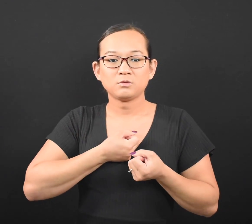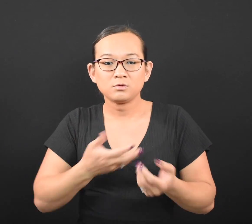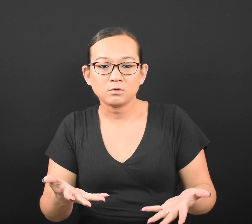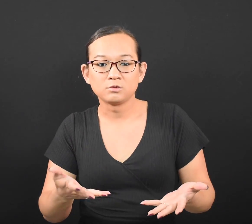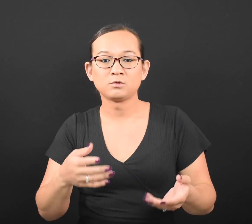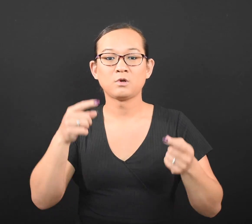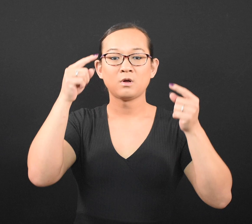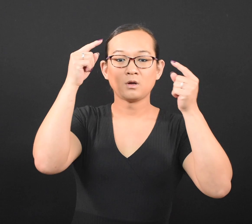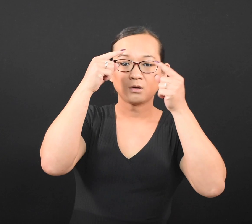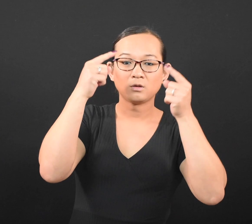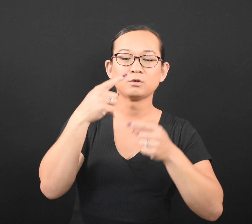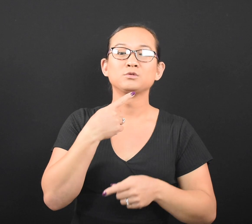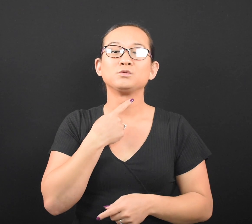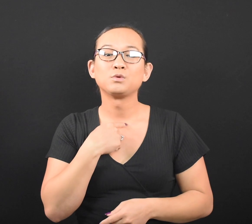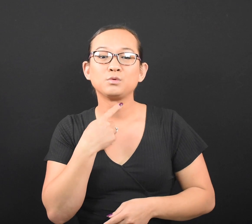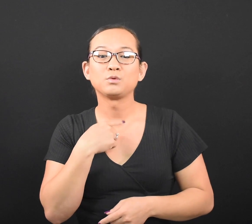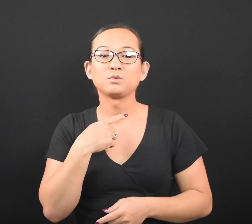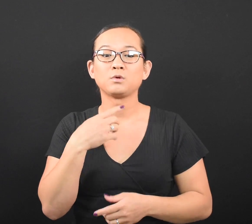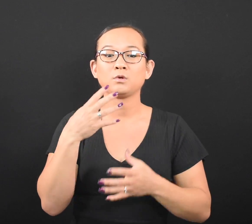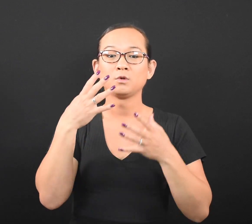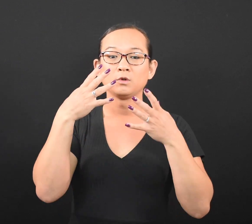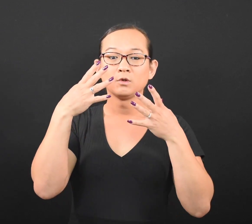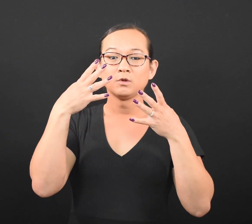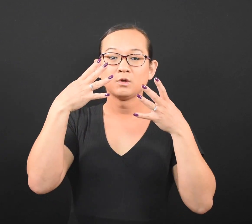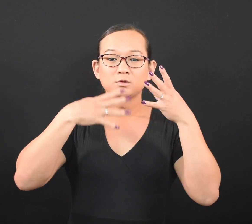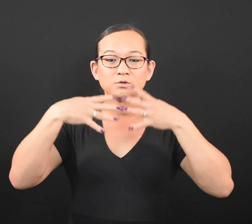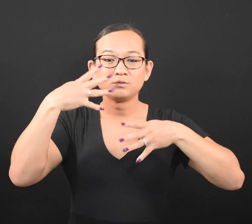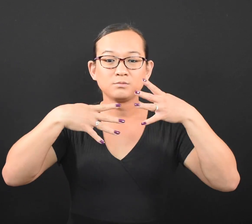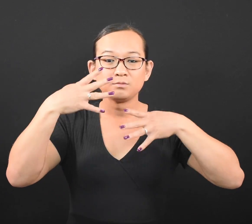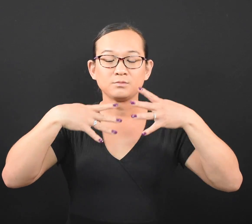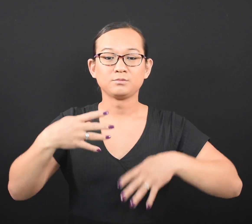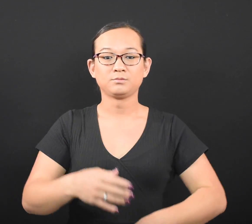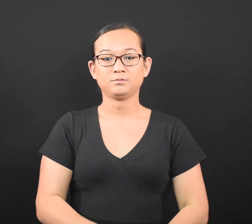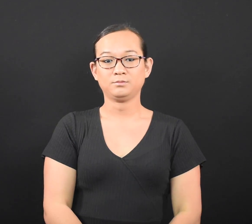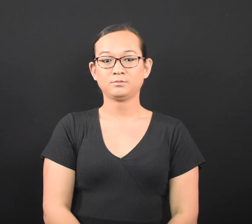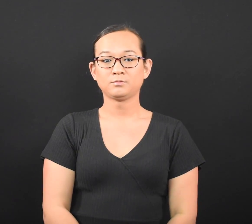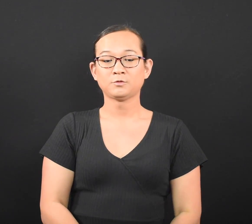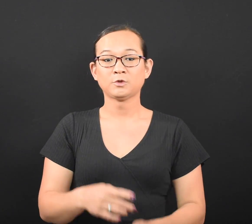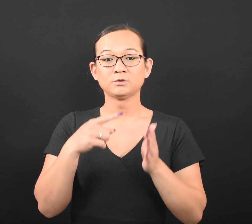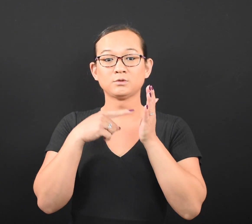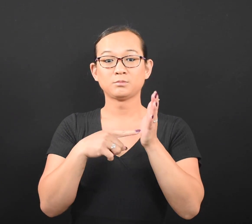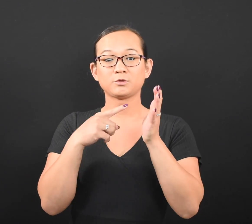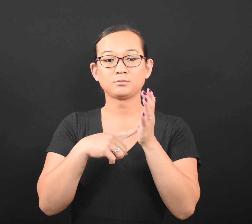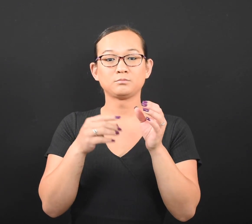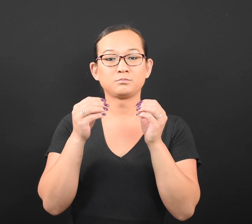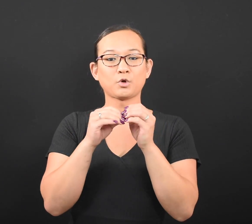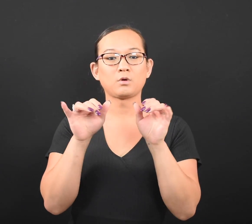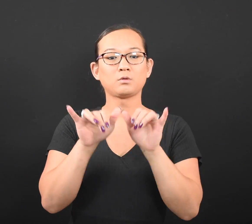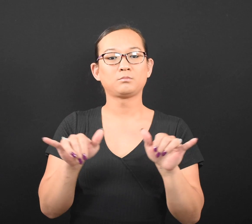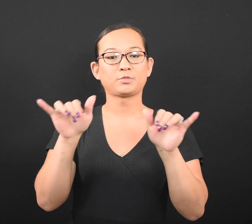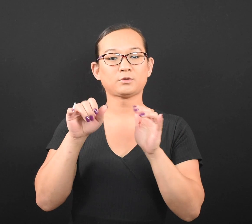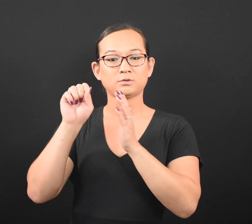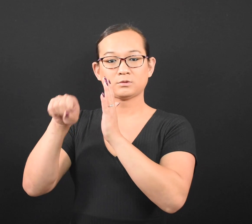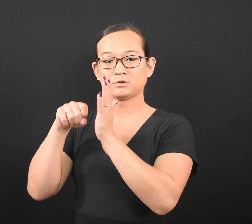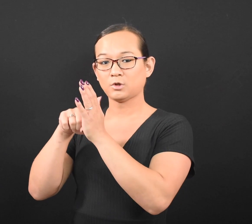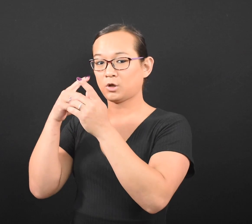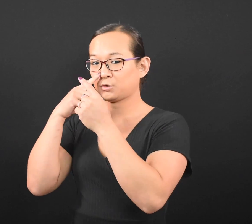Headache -Sore Throat Congestion or running nose Symptoms more common of seasonal allergies: